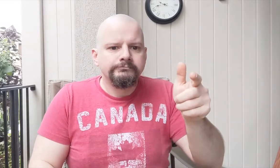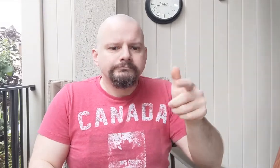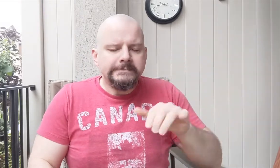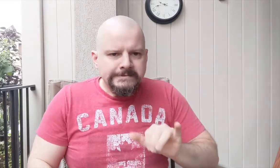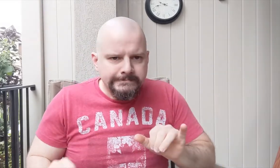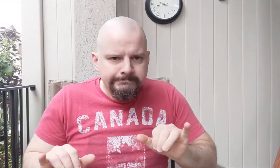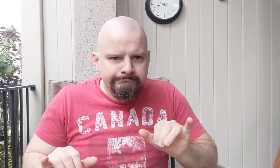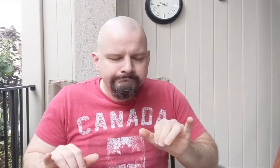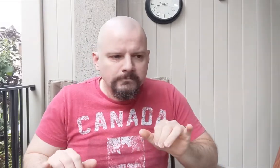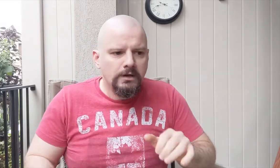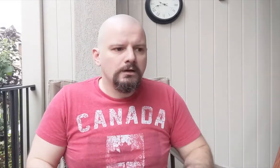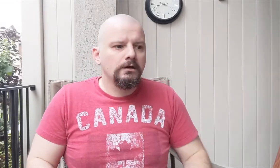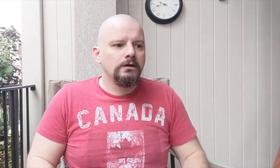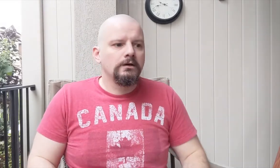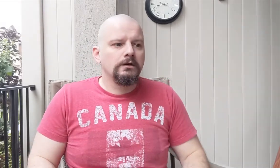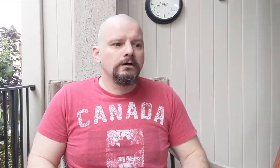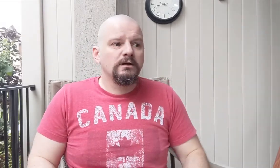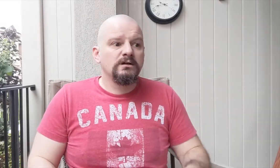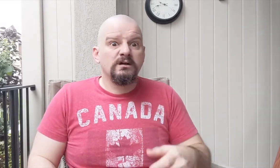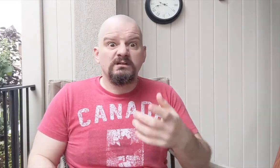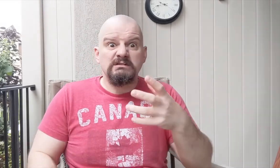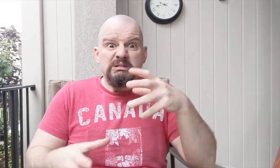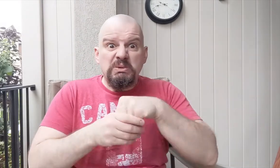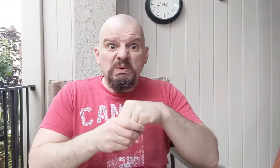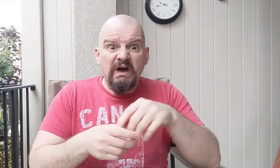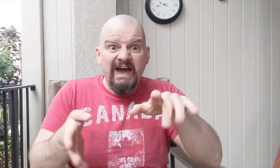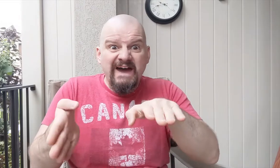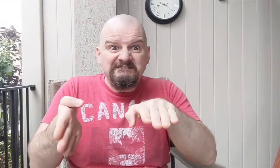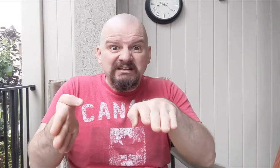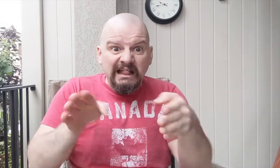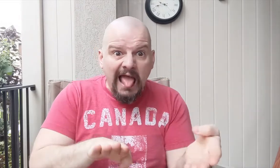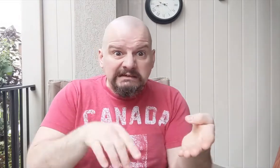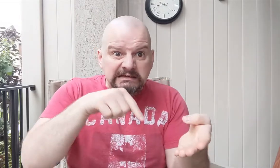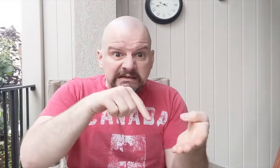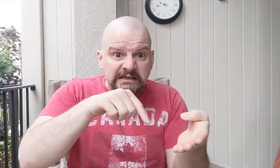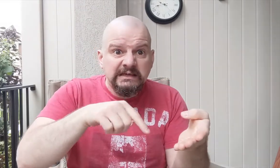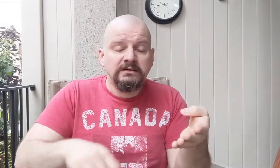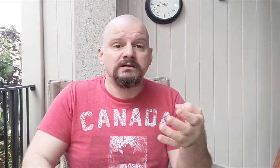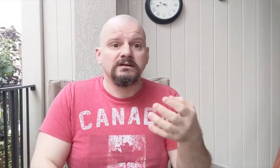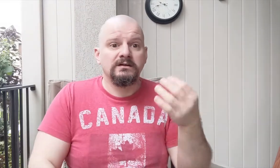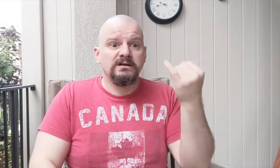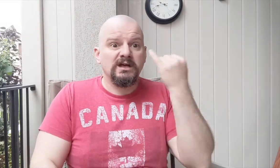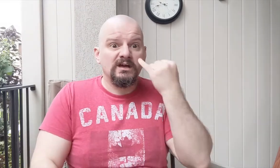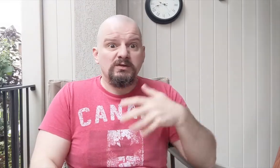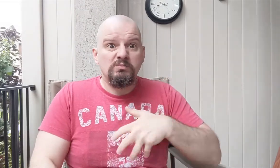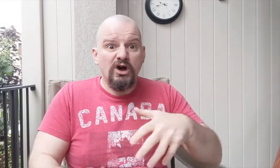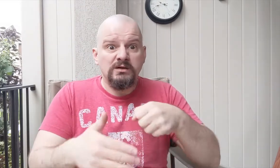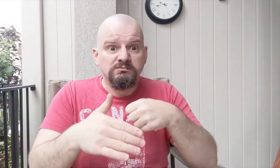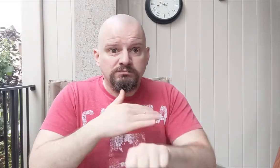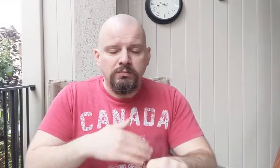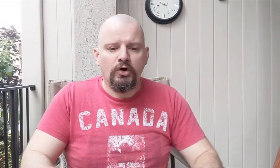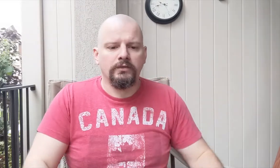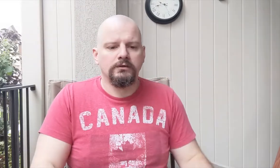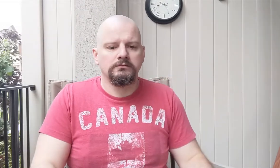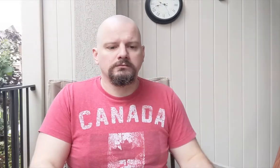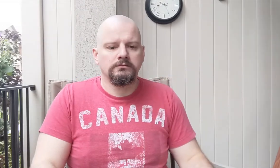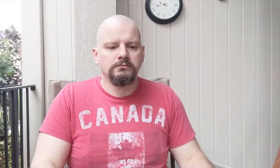This can include fatality during the pregnancy.